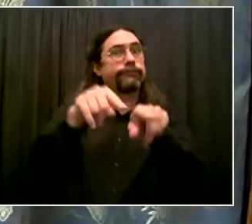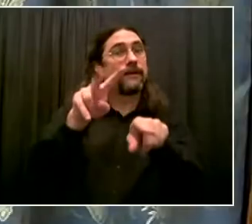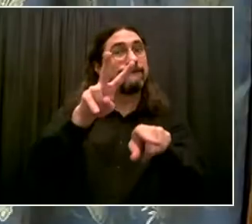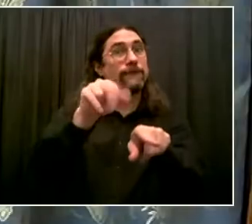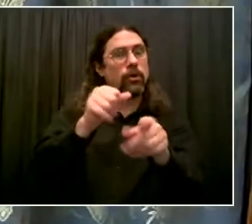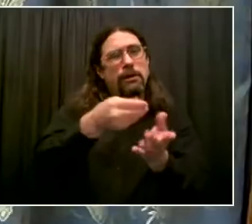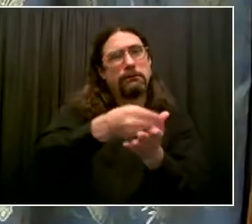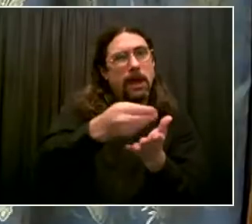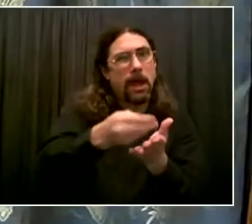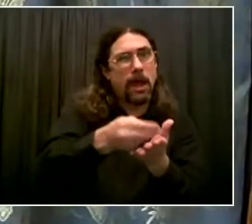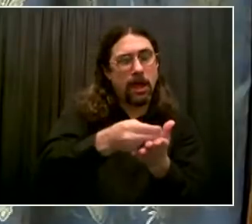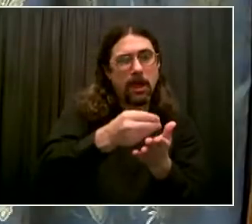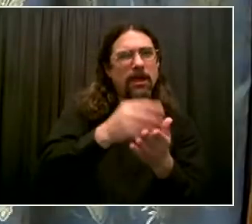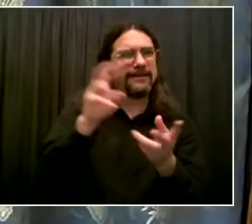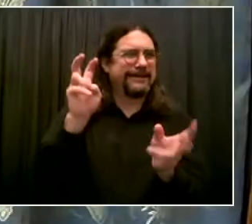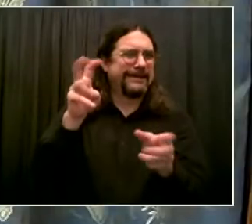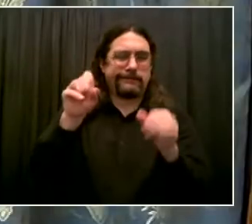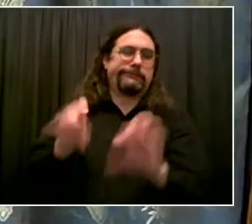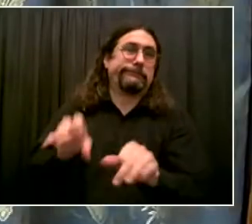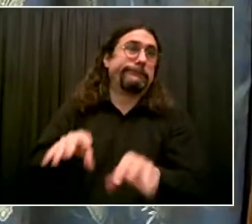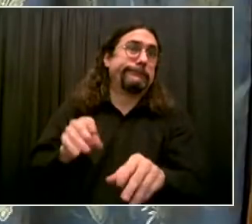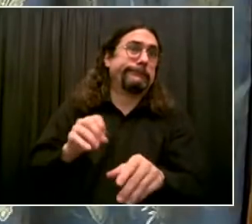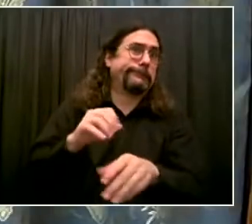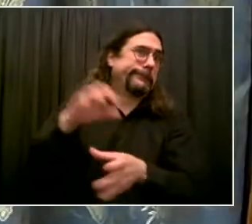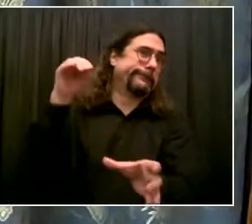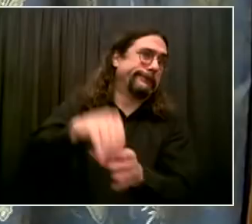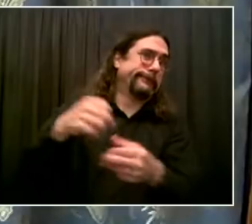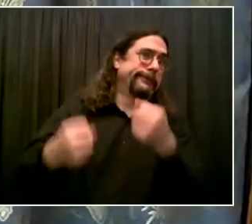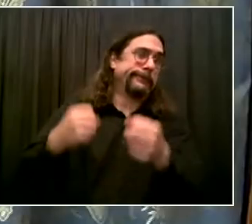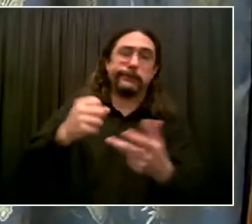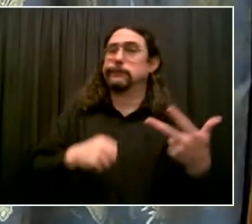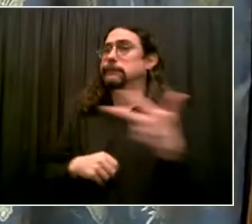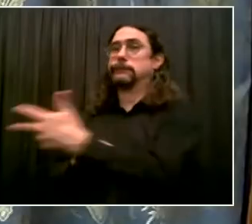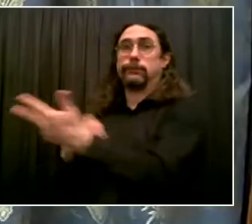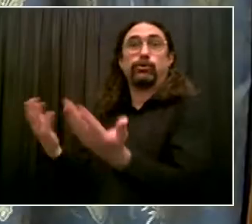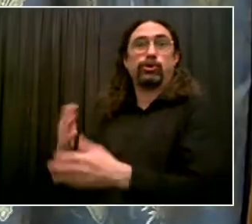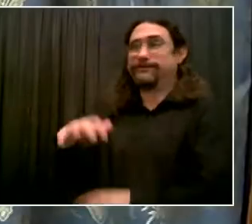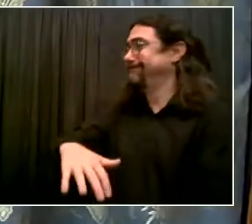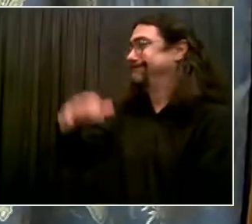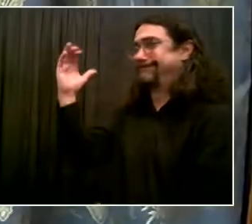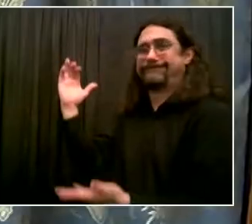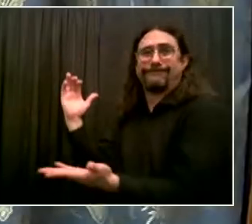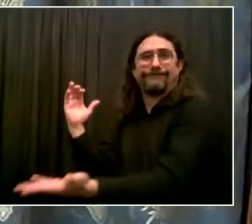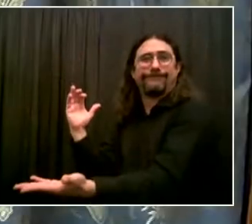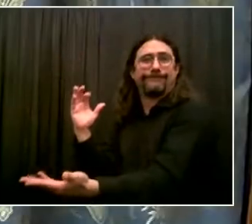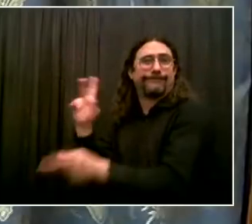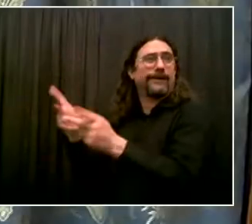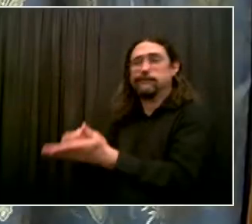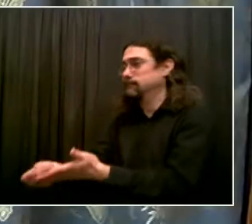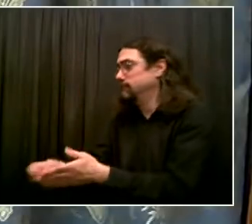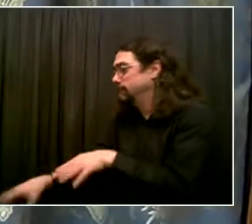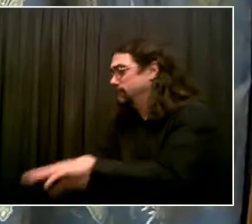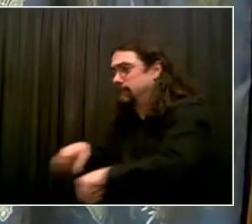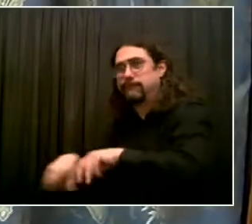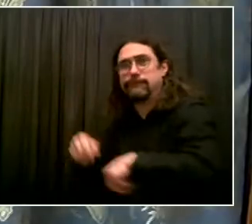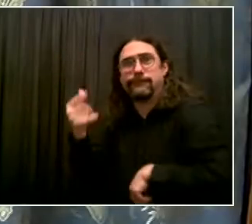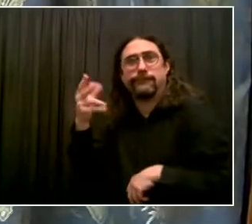COUNTY AND THEY BRING THEM HERE SIMPLY TO SELL GUNS TO CHILDREN IN THE BURROW AND THE CITY AND